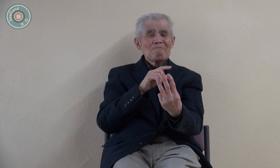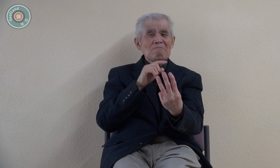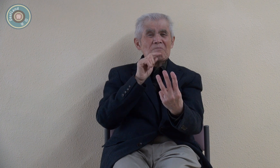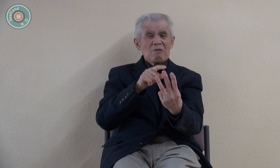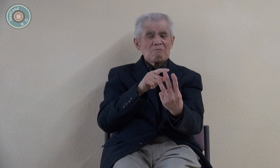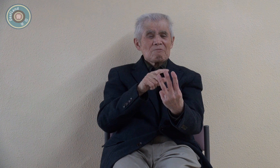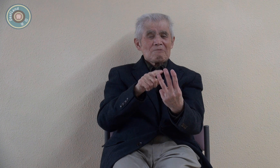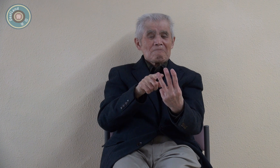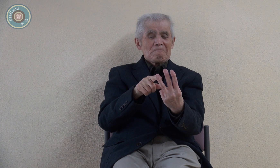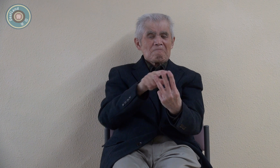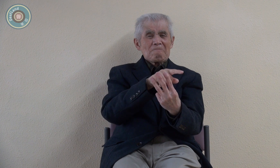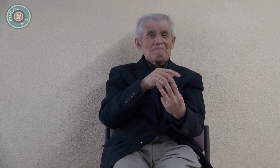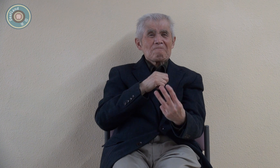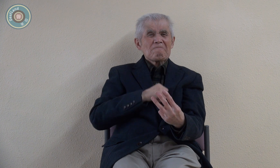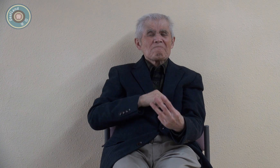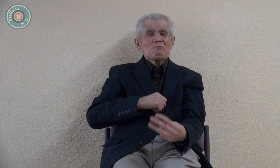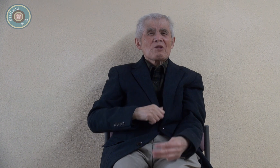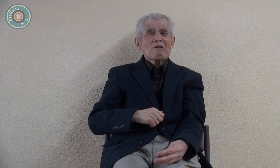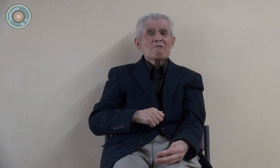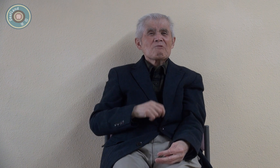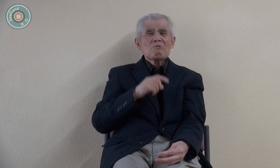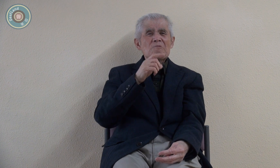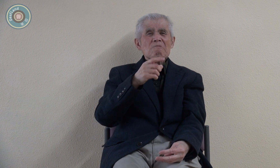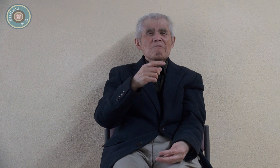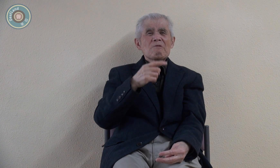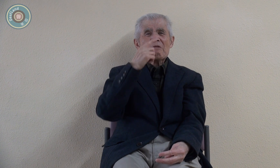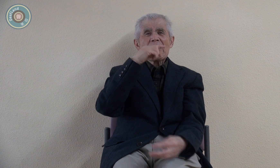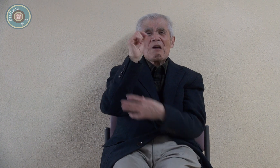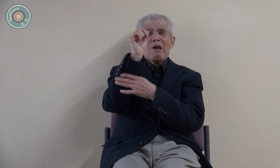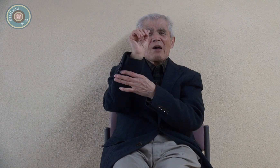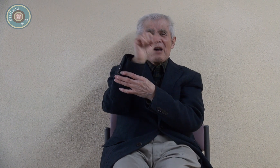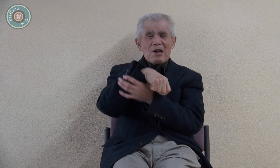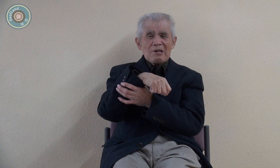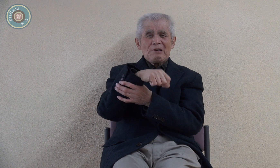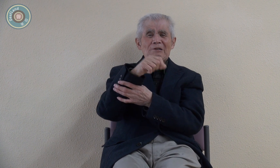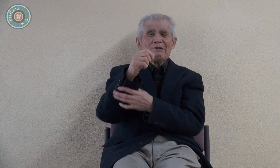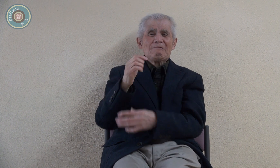The teacher asked, “Is that you?” and I nodded